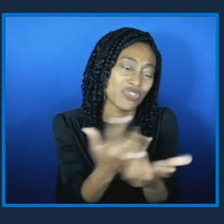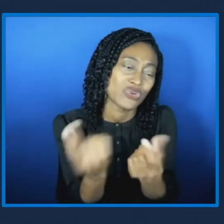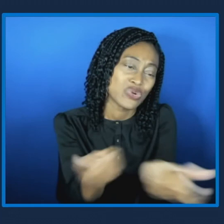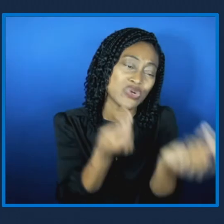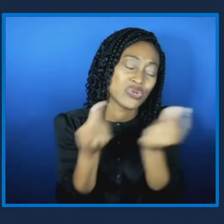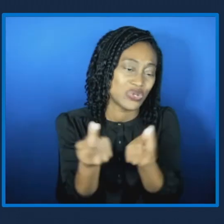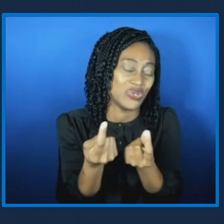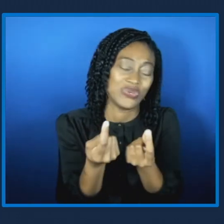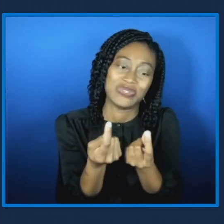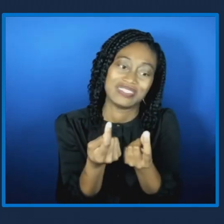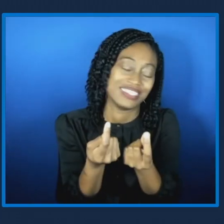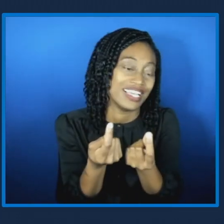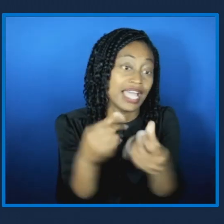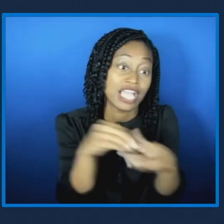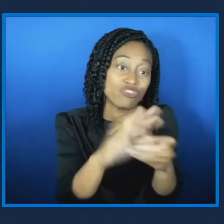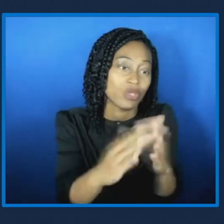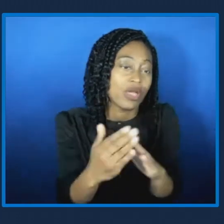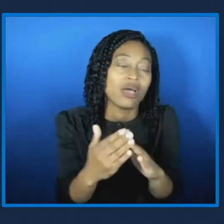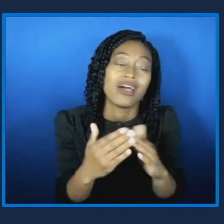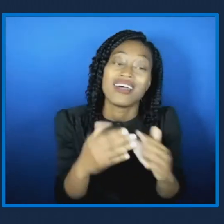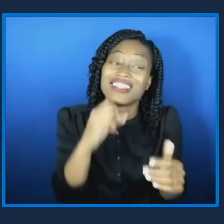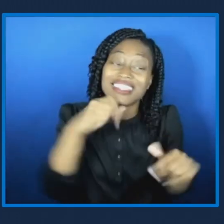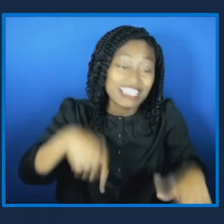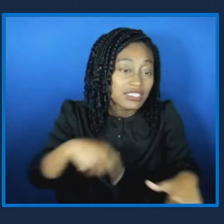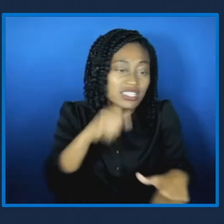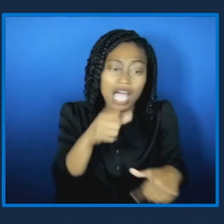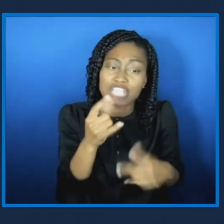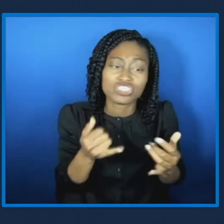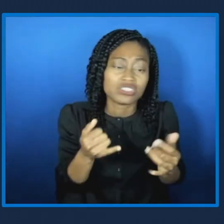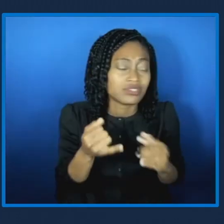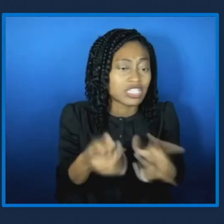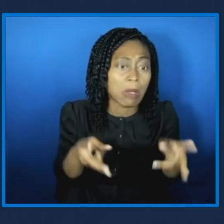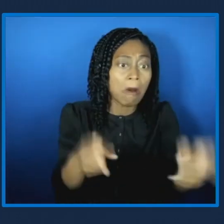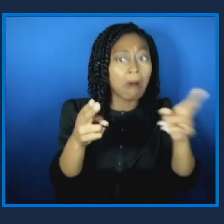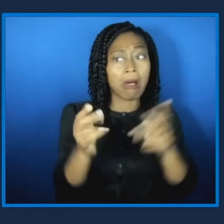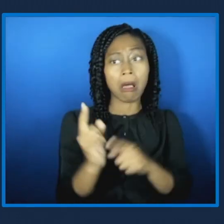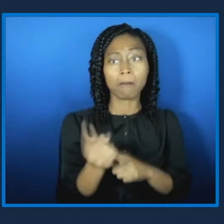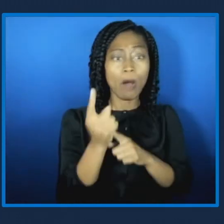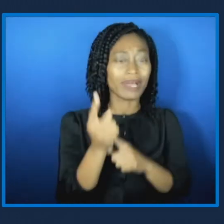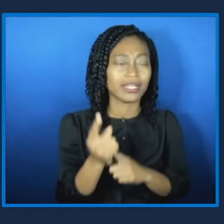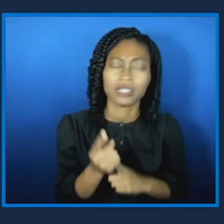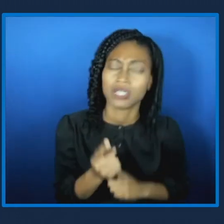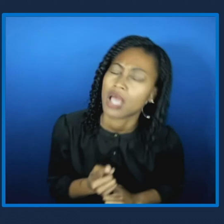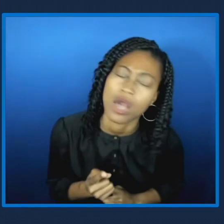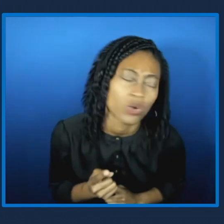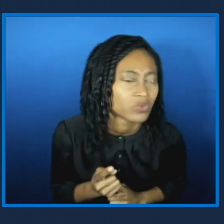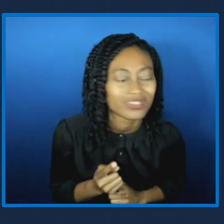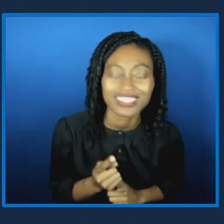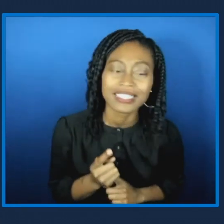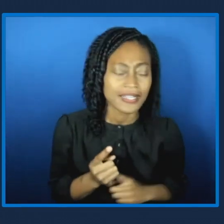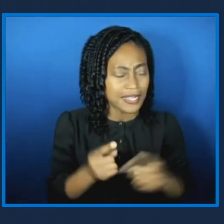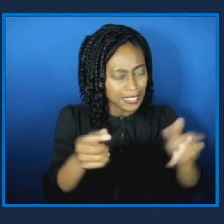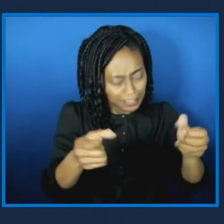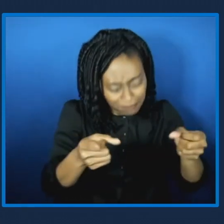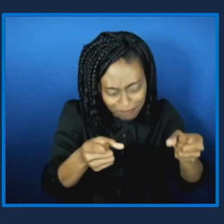Please don't let this be a moment in time. Please go and share and amplify the voices of people with disabilities.